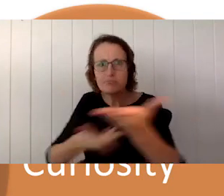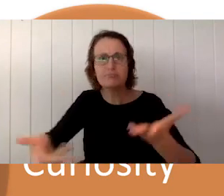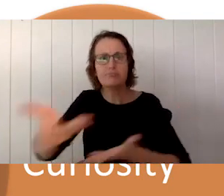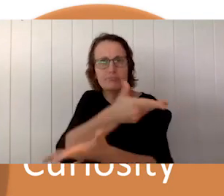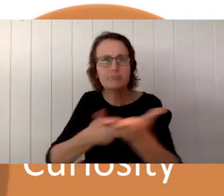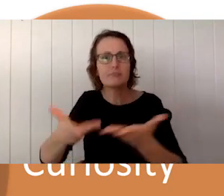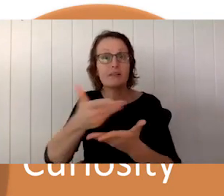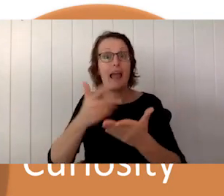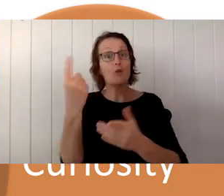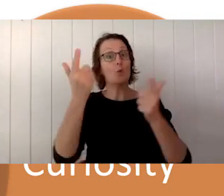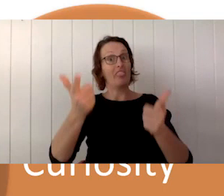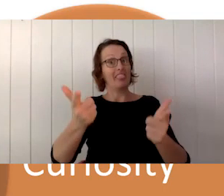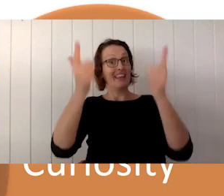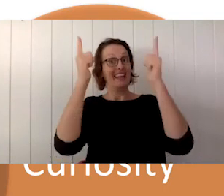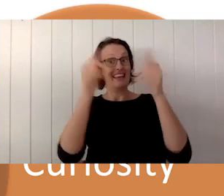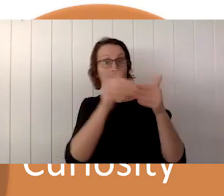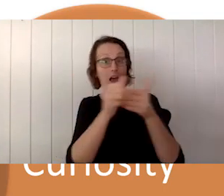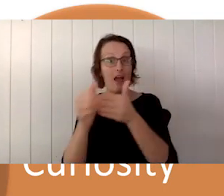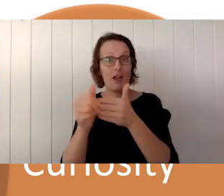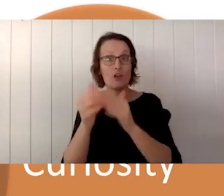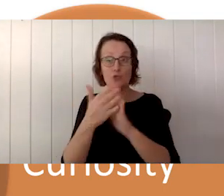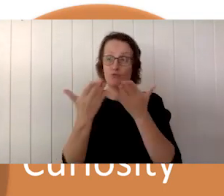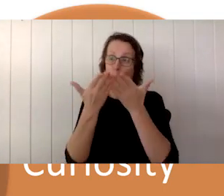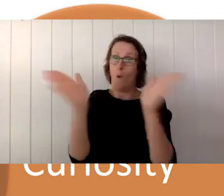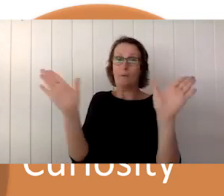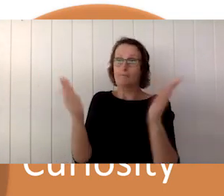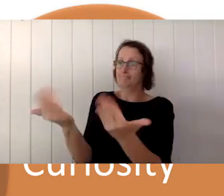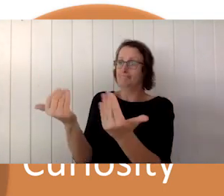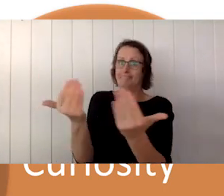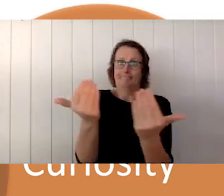vulnerable enough as a leader to open up for everyone. Build that